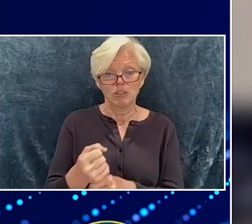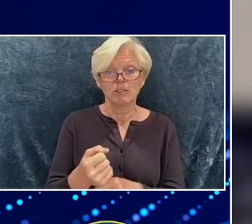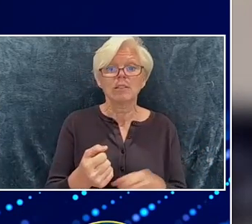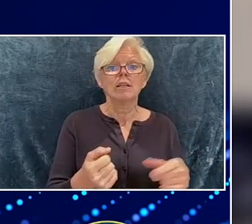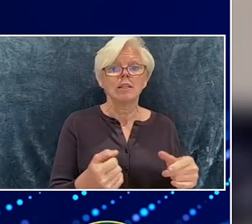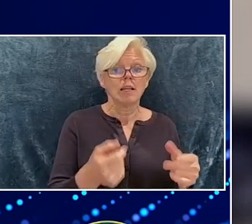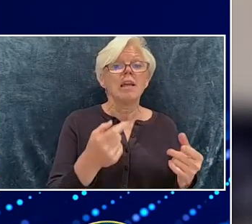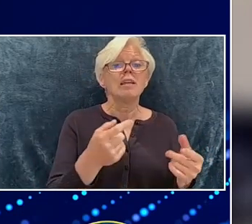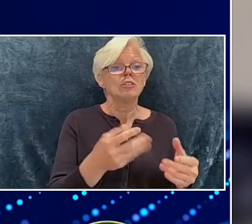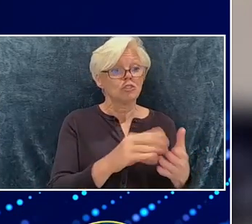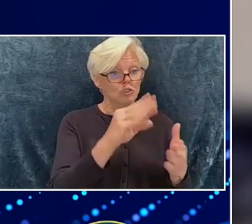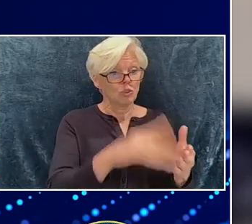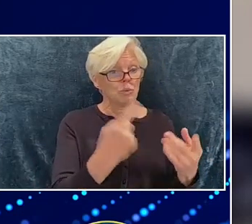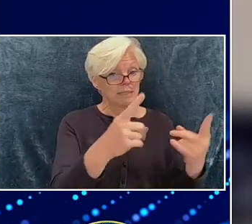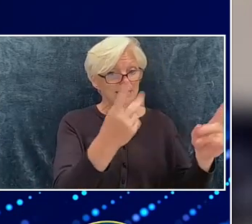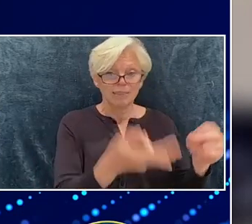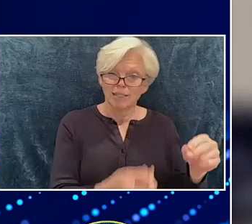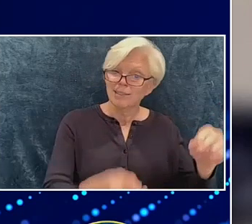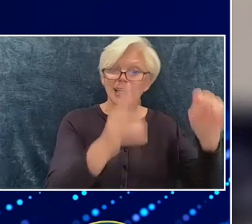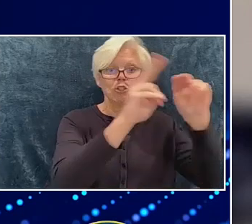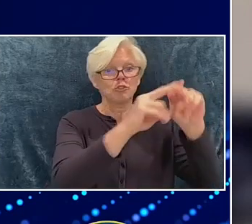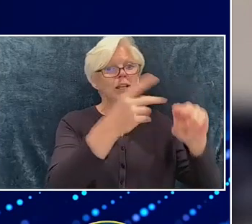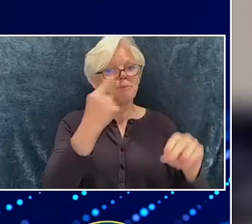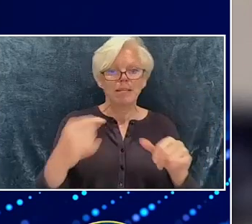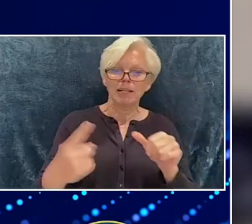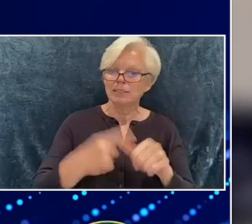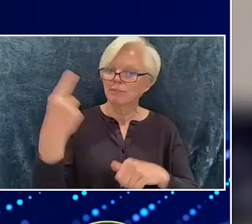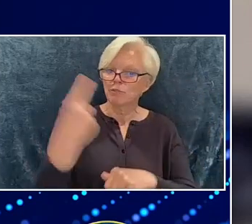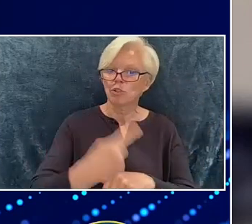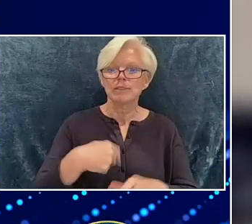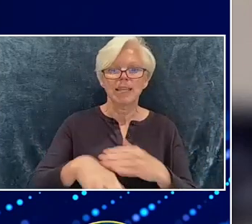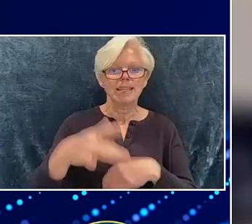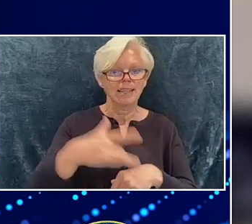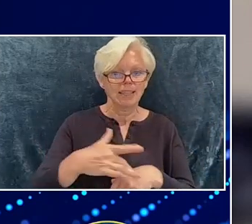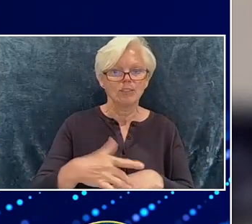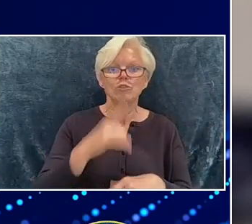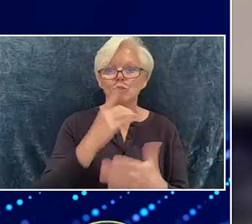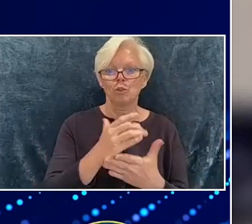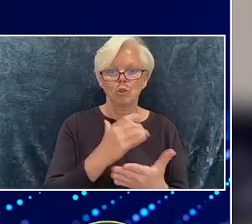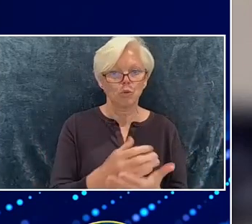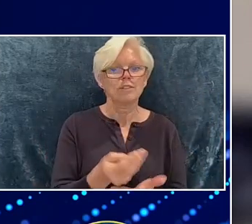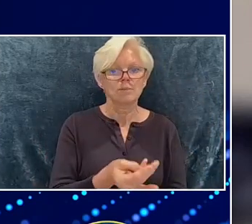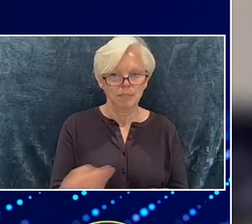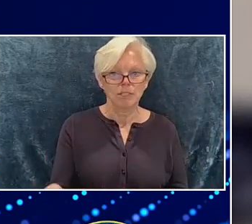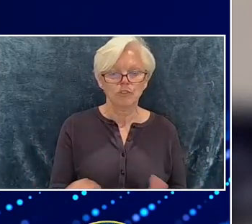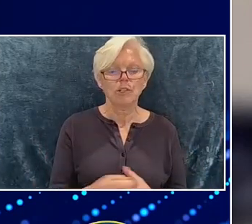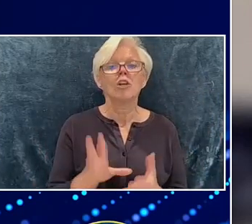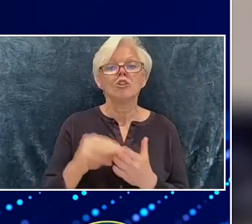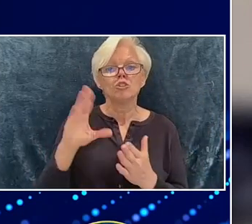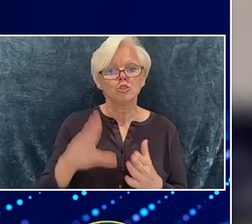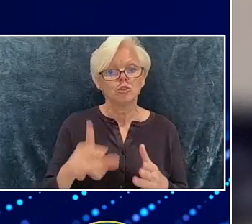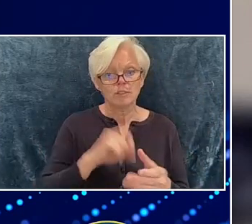students because of having day one access to their course materials. Students have been supportive of the ease